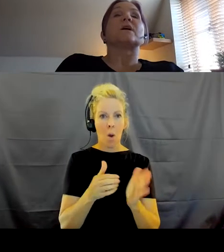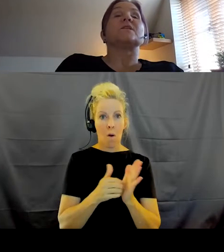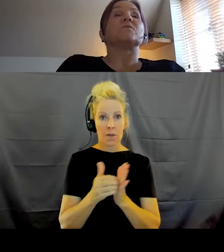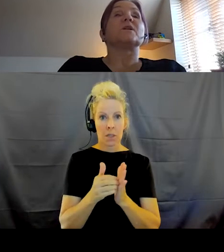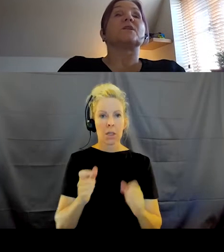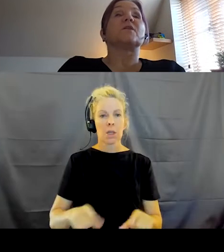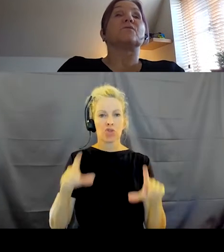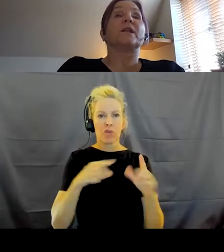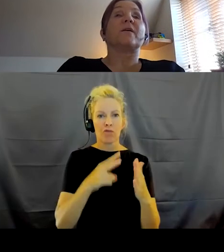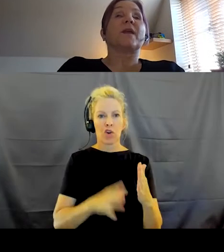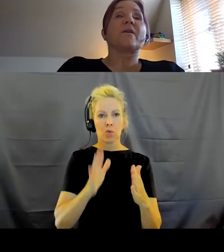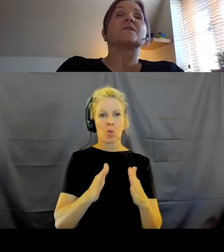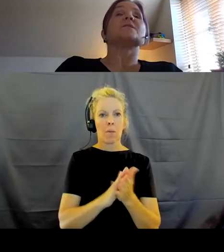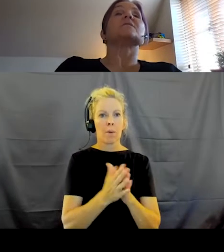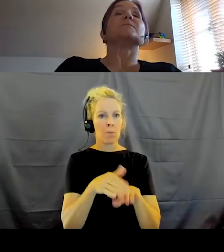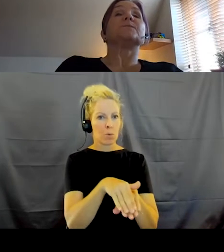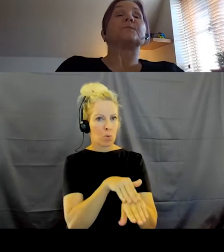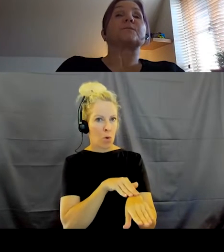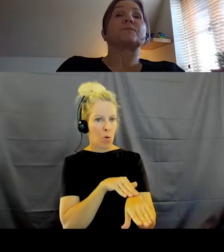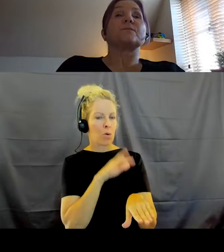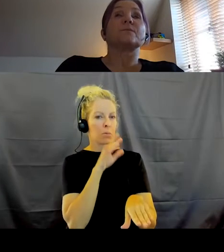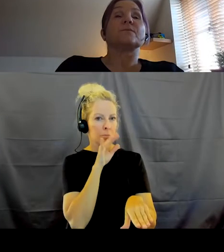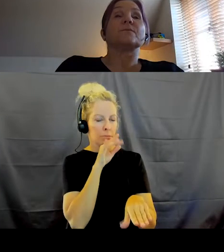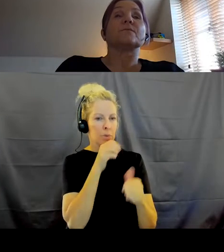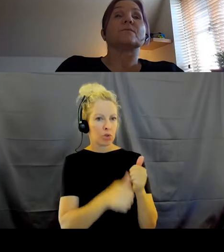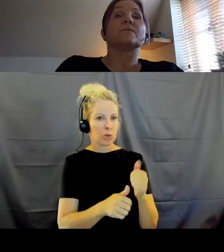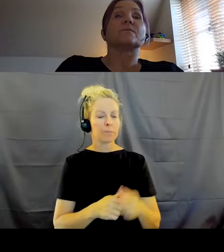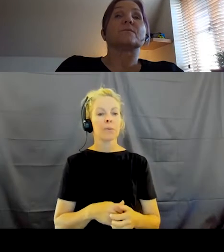rate at which they read out the characters. >> Words are spelled more slowly than